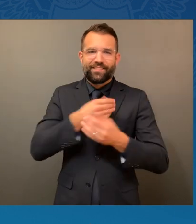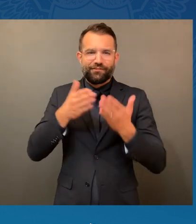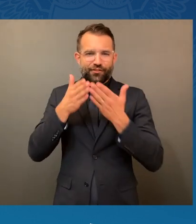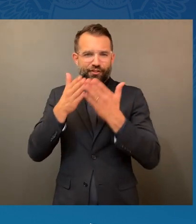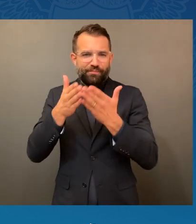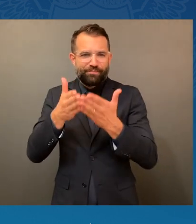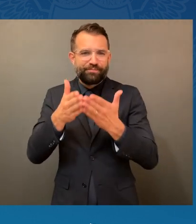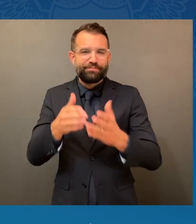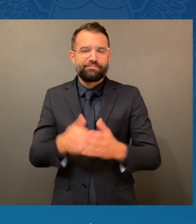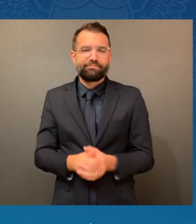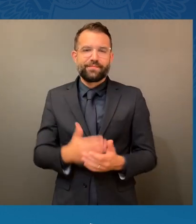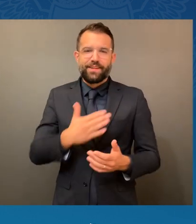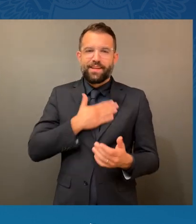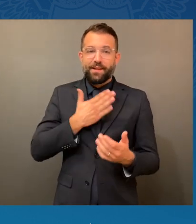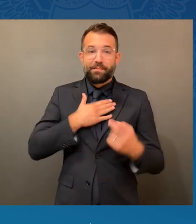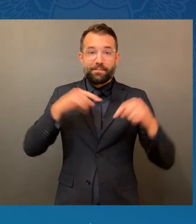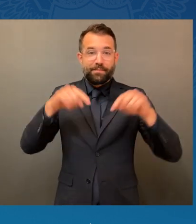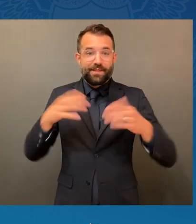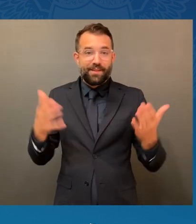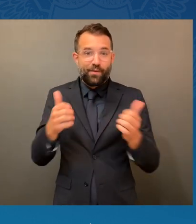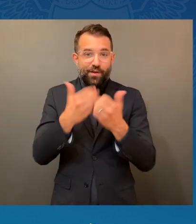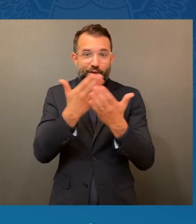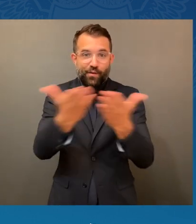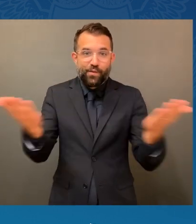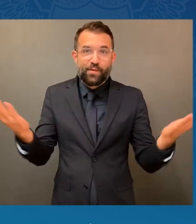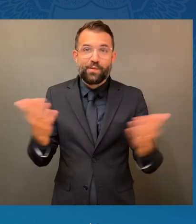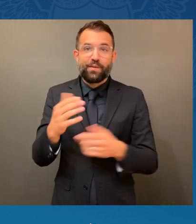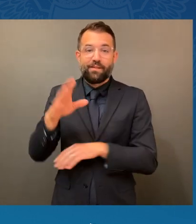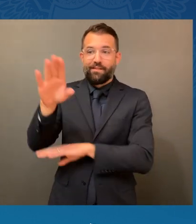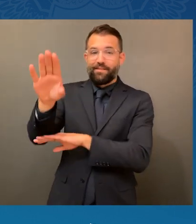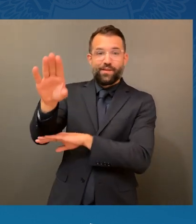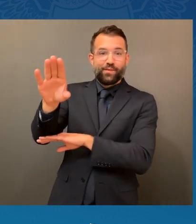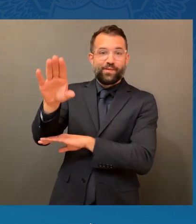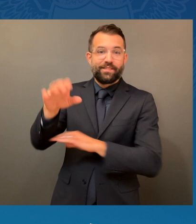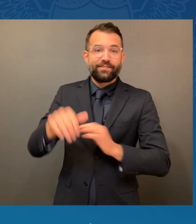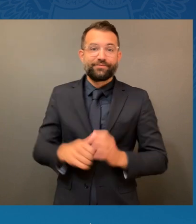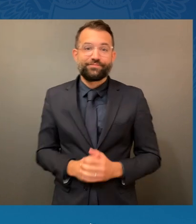It is so good to be with you. And to all of you, I say, "Thank you."